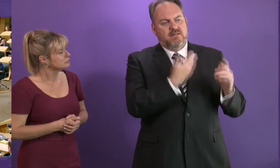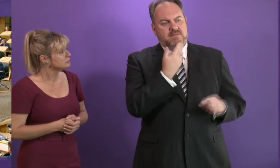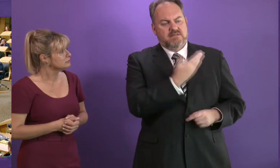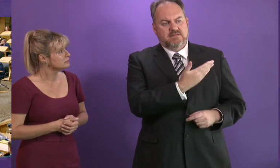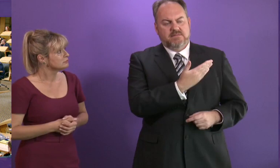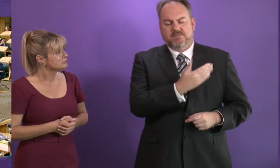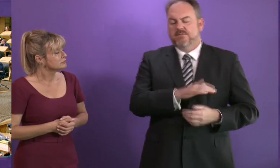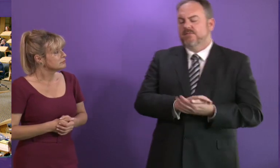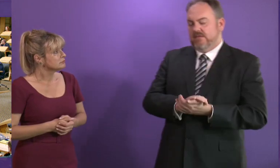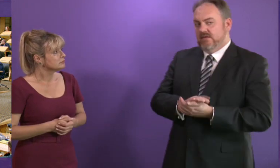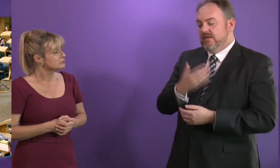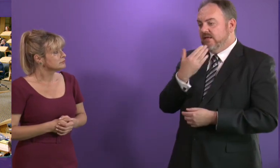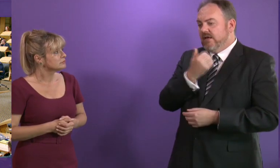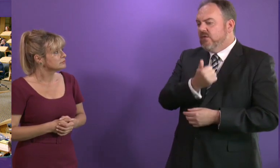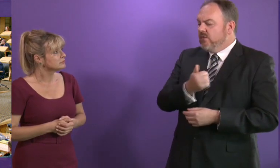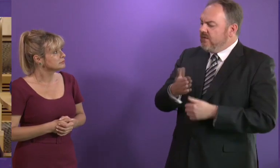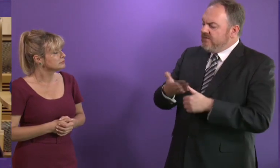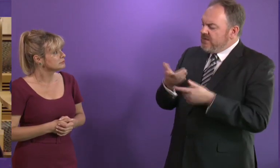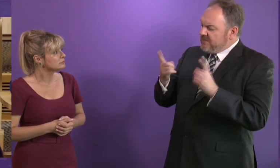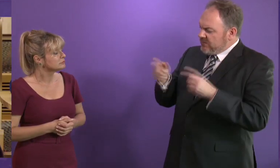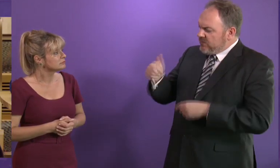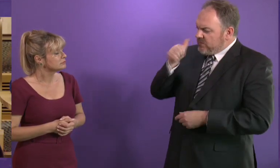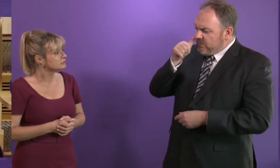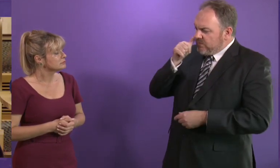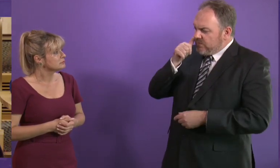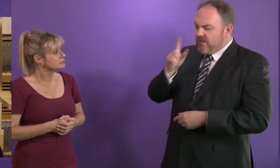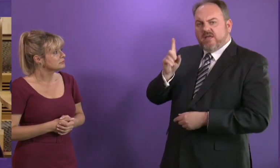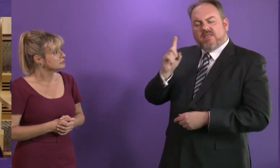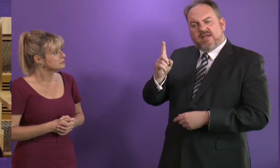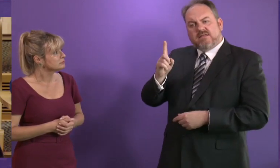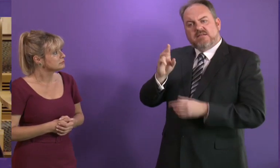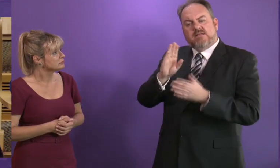The First Minister will be aware that MSPs and MPs from all parties have been expressing